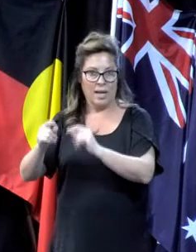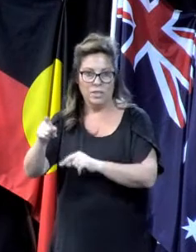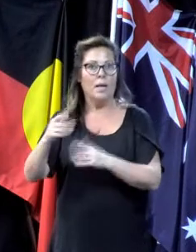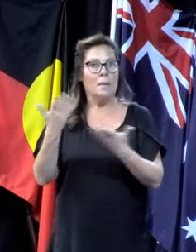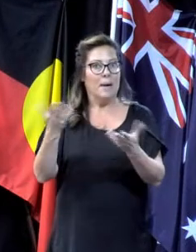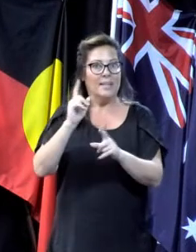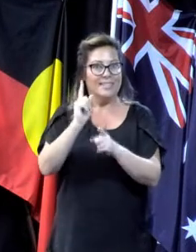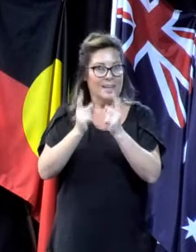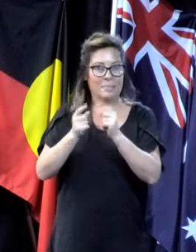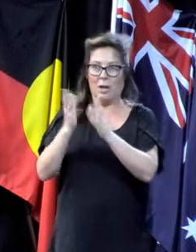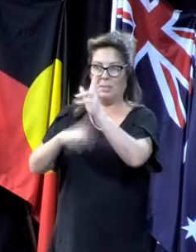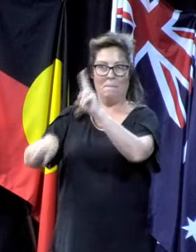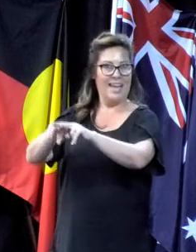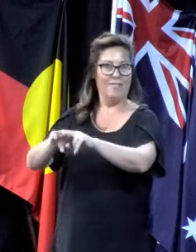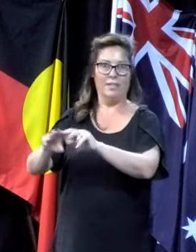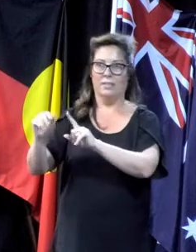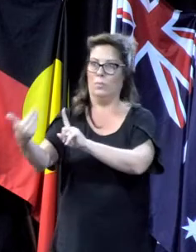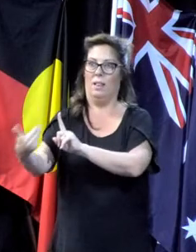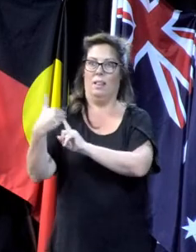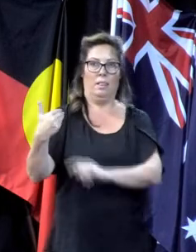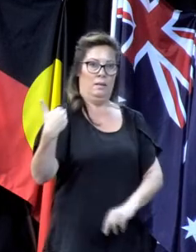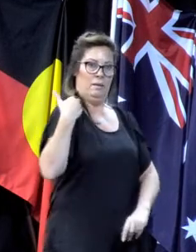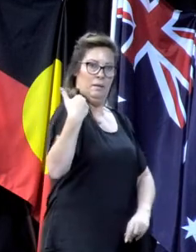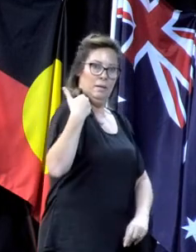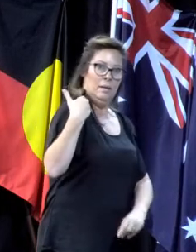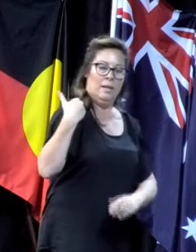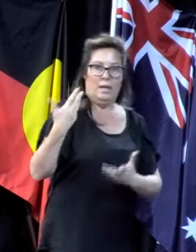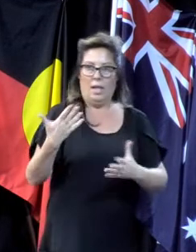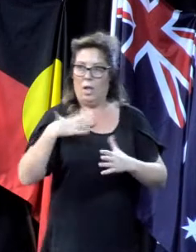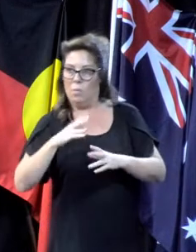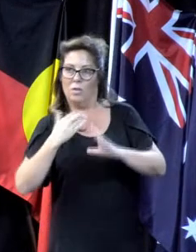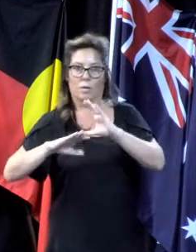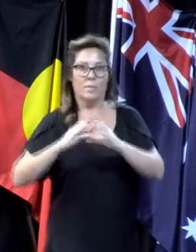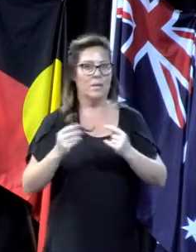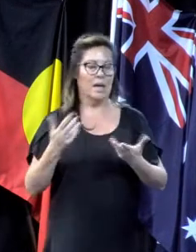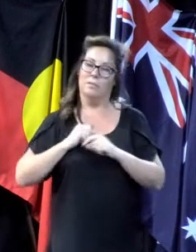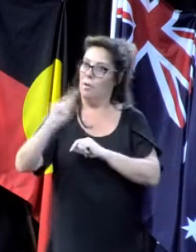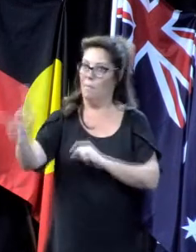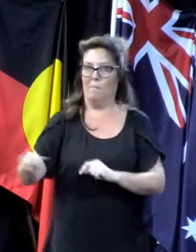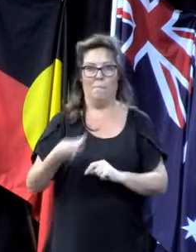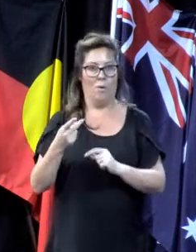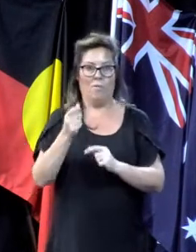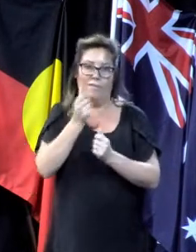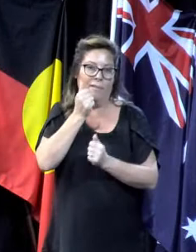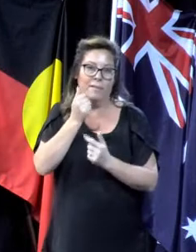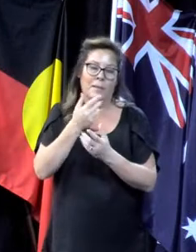both ways and that’s important. DR MELLIFONT: Thank you. This morning you heard... you heard evidence, obviously,